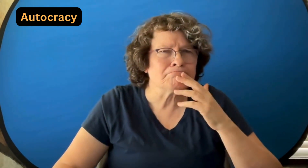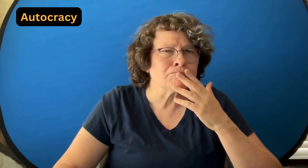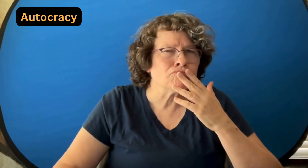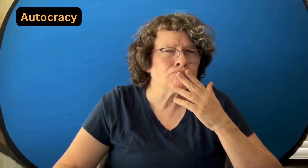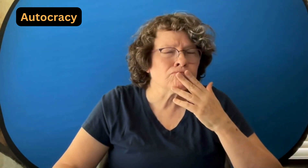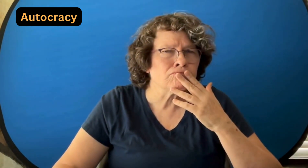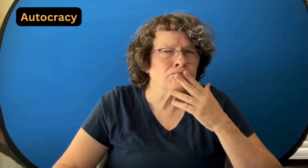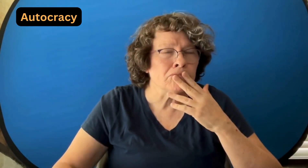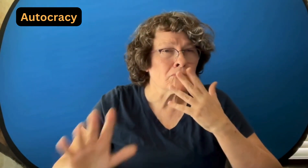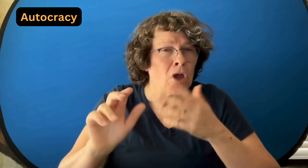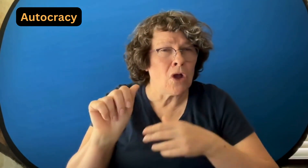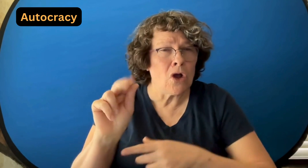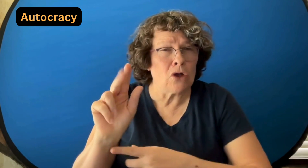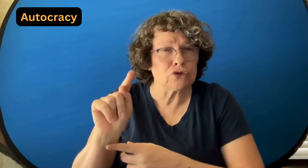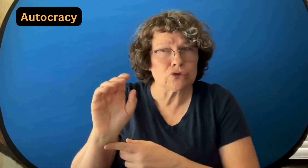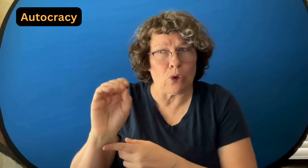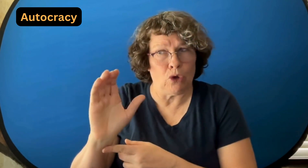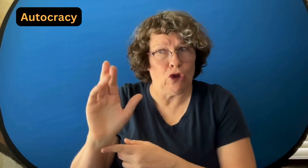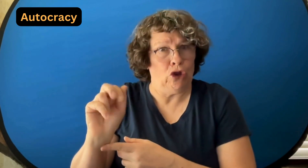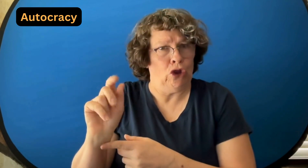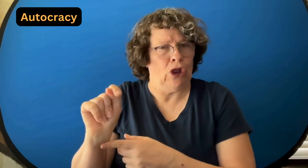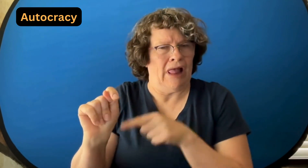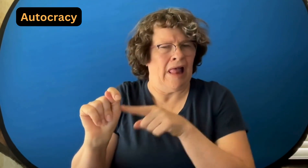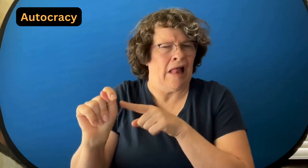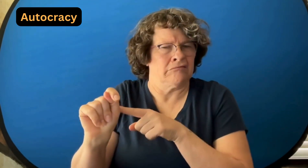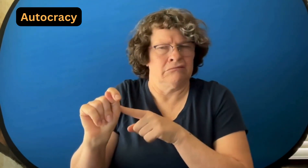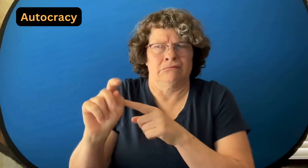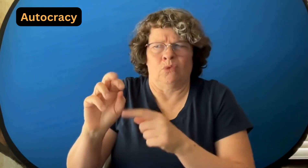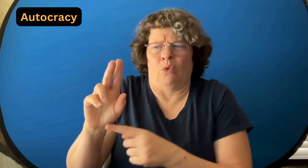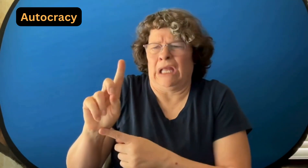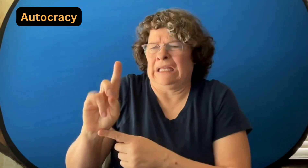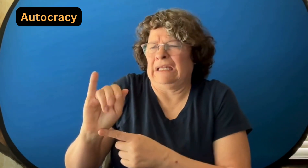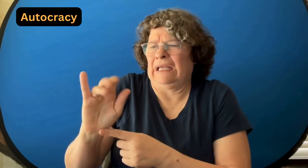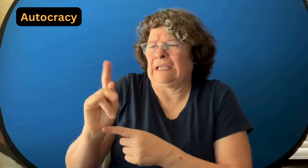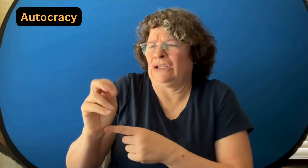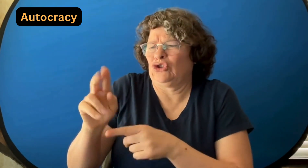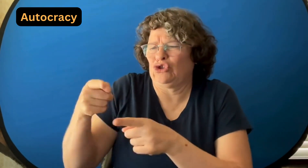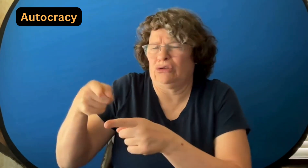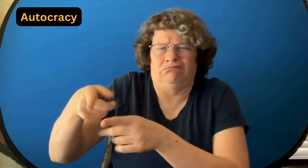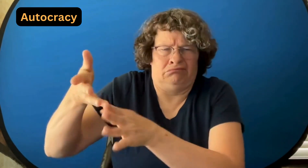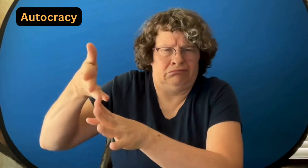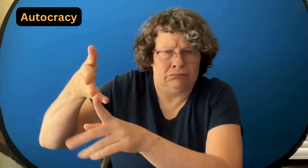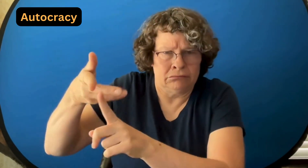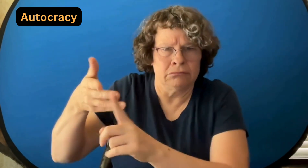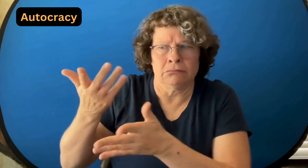The autocrat or dictator